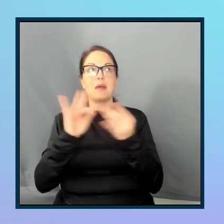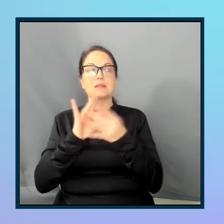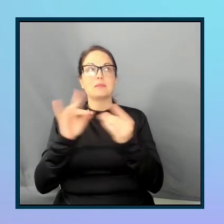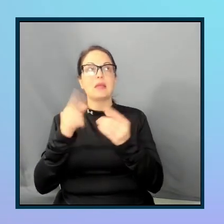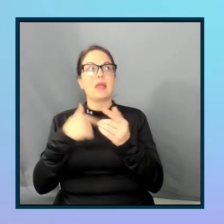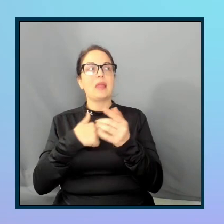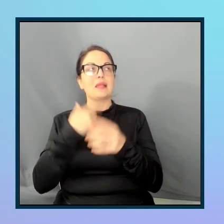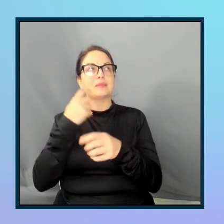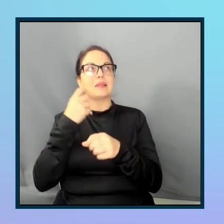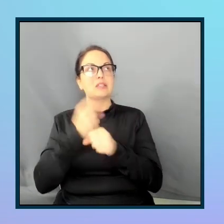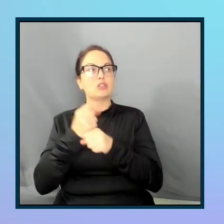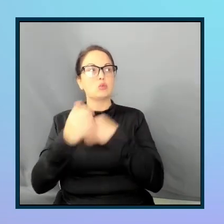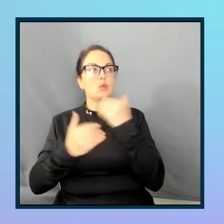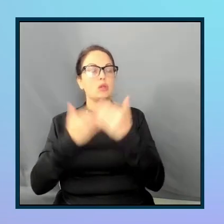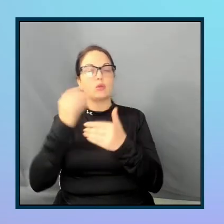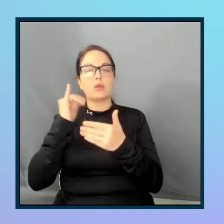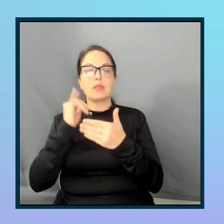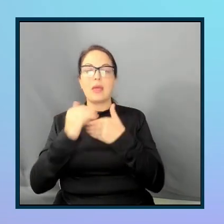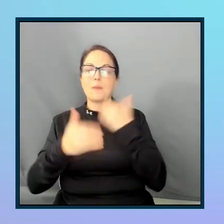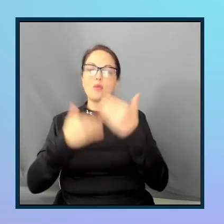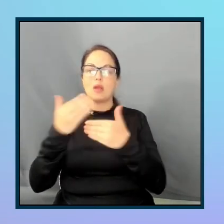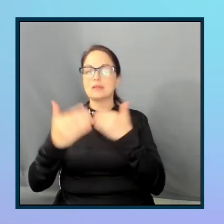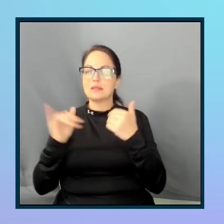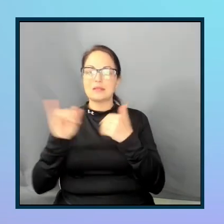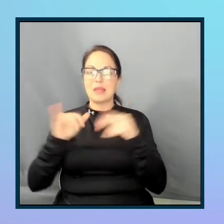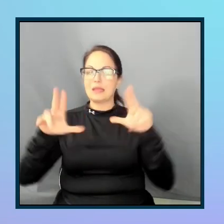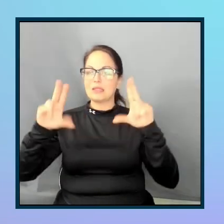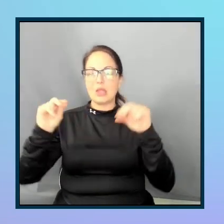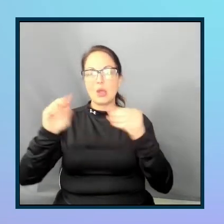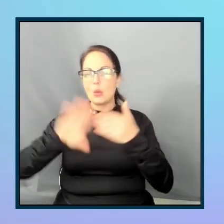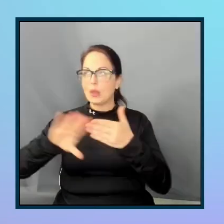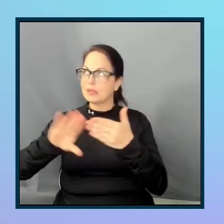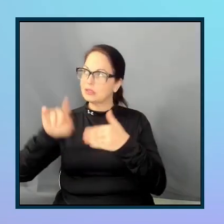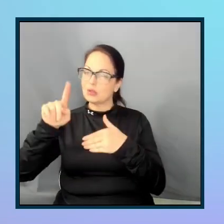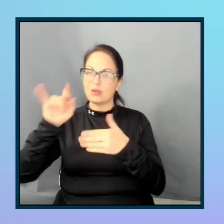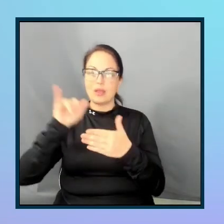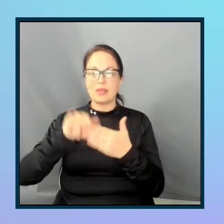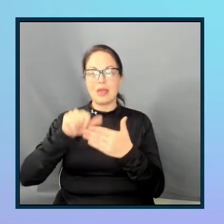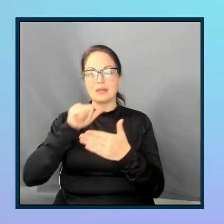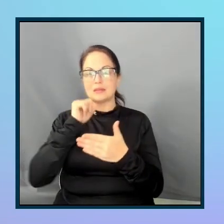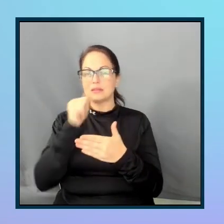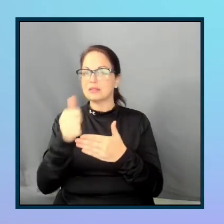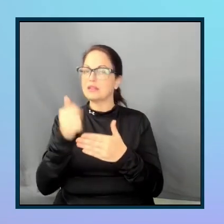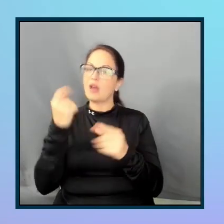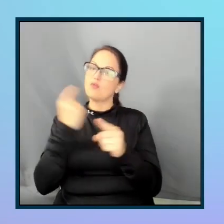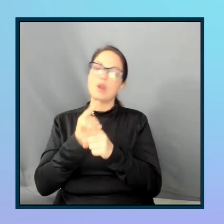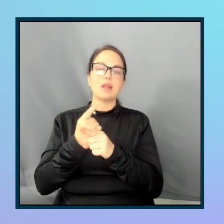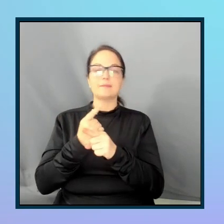and say, "No, like, excuse you. That's not correct." Right?